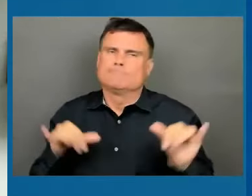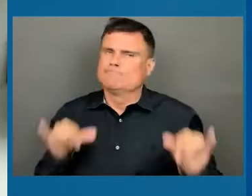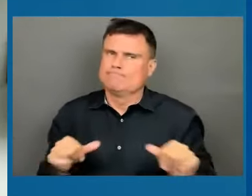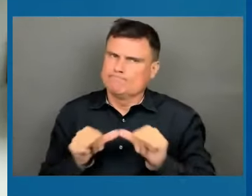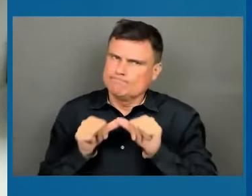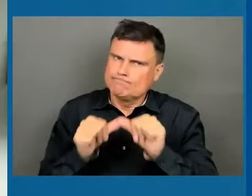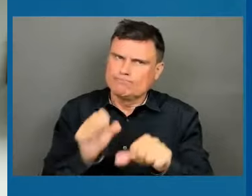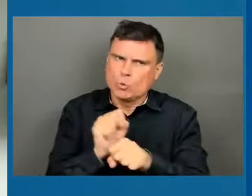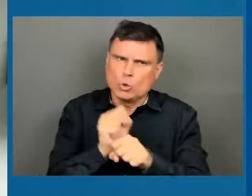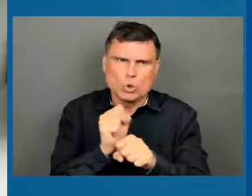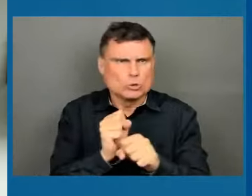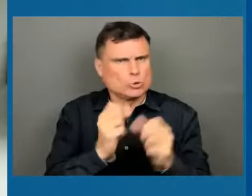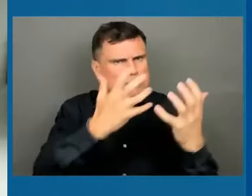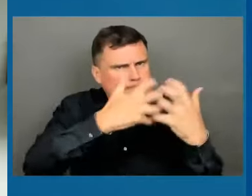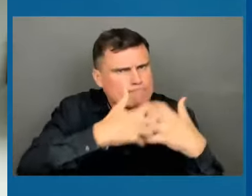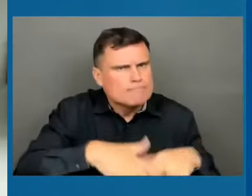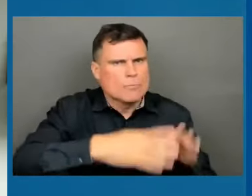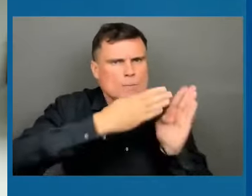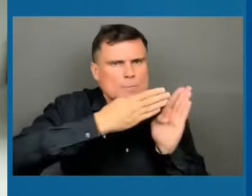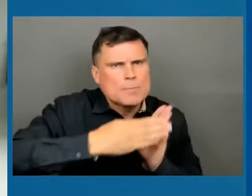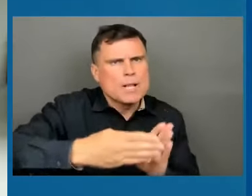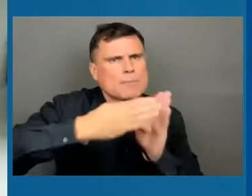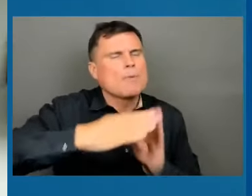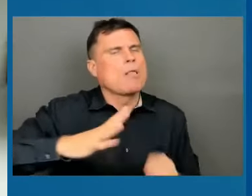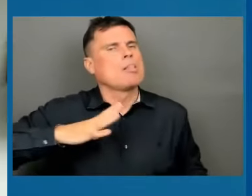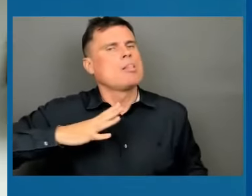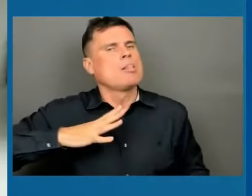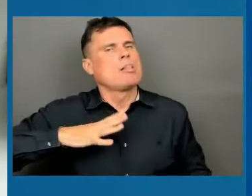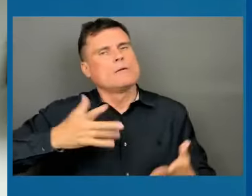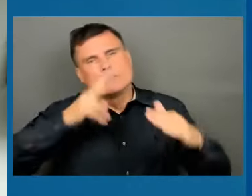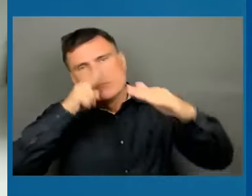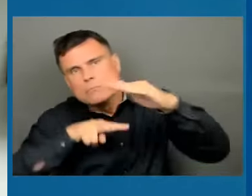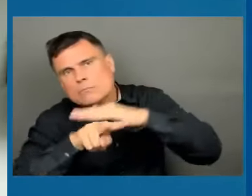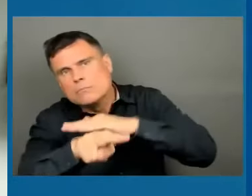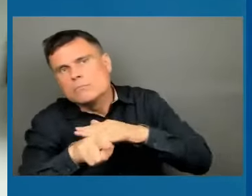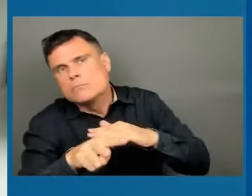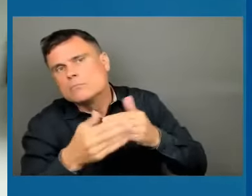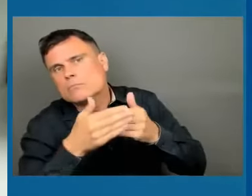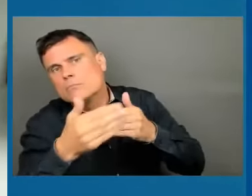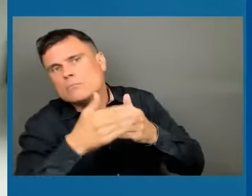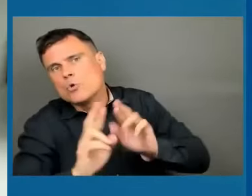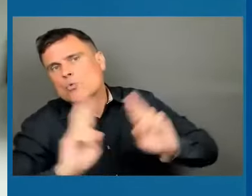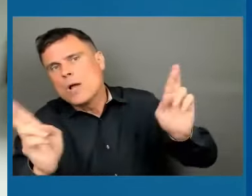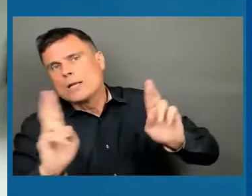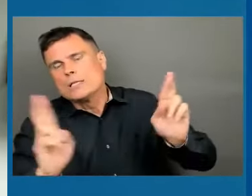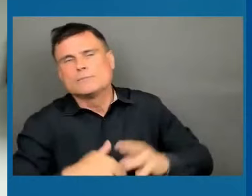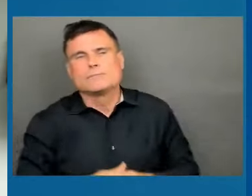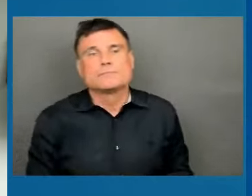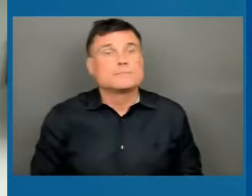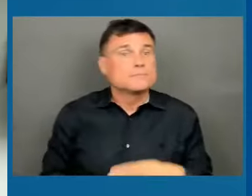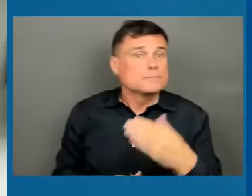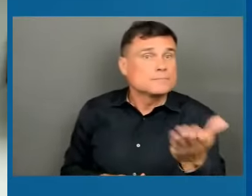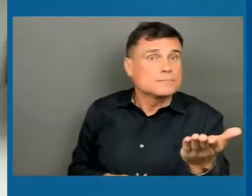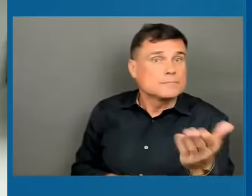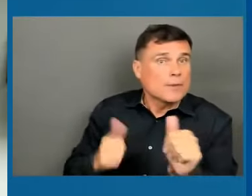Thank you. Za ra, do you have a